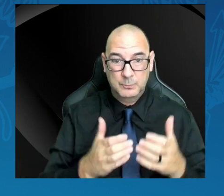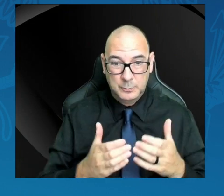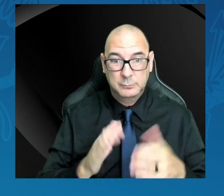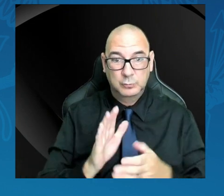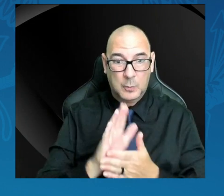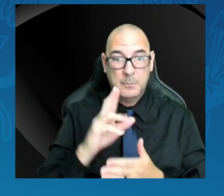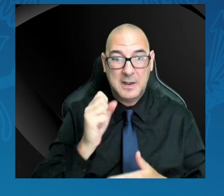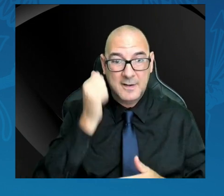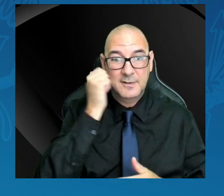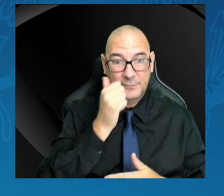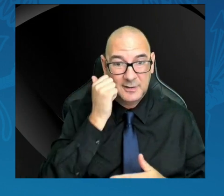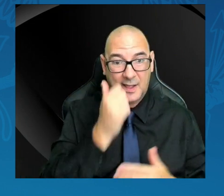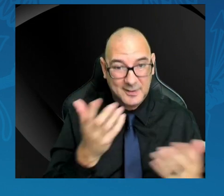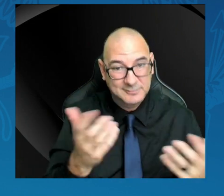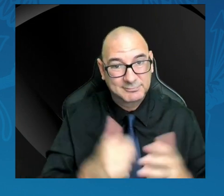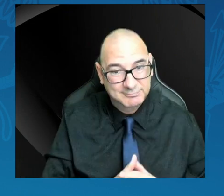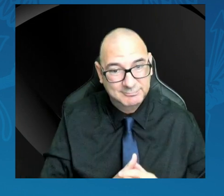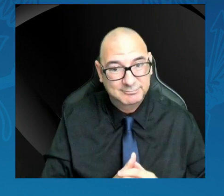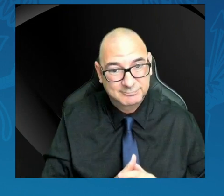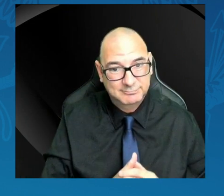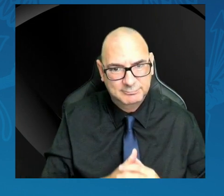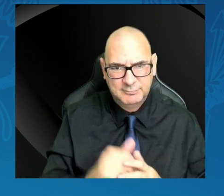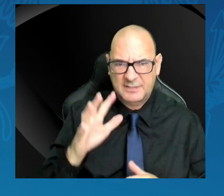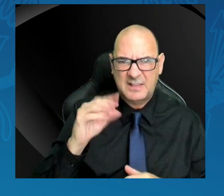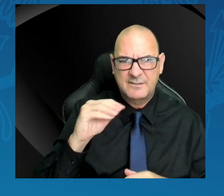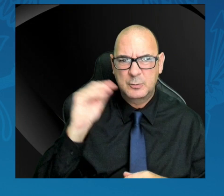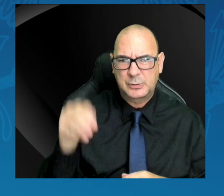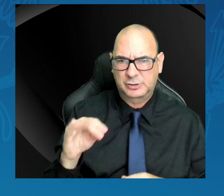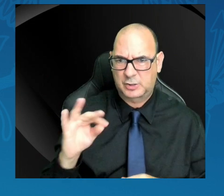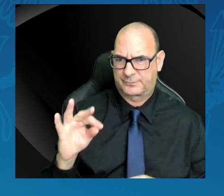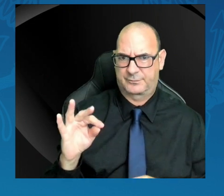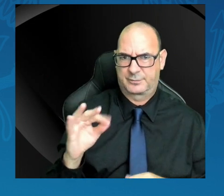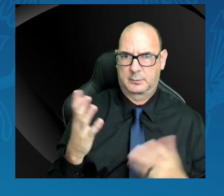And 95% of our nearly 500,000 school busses.